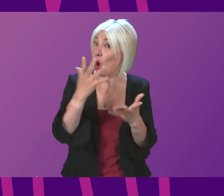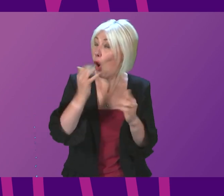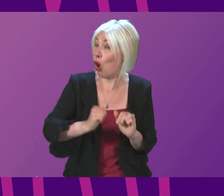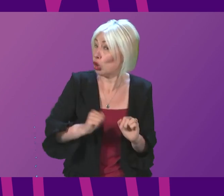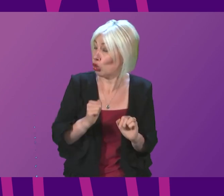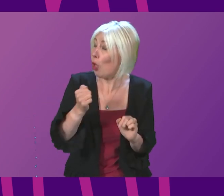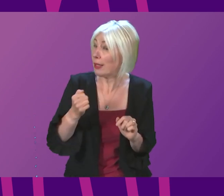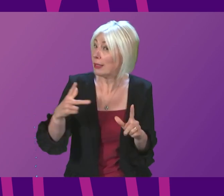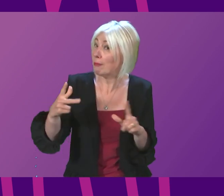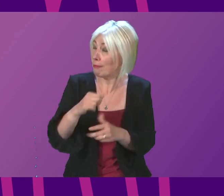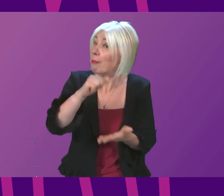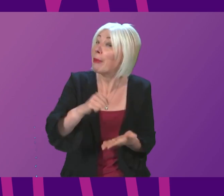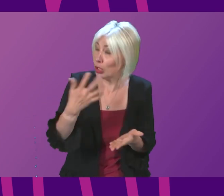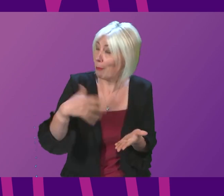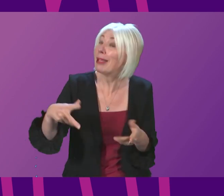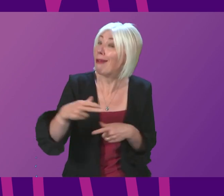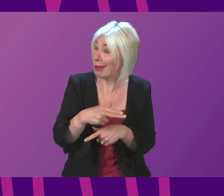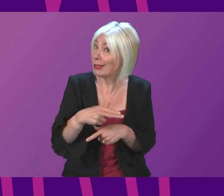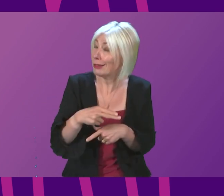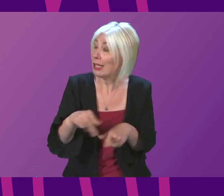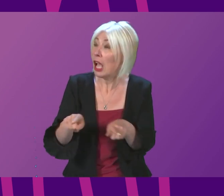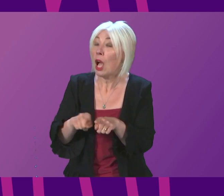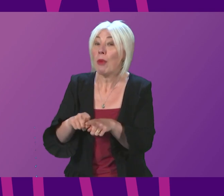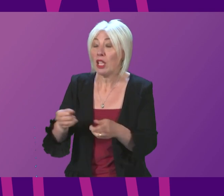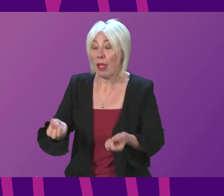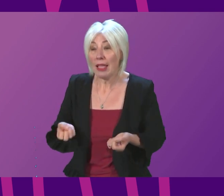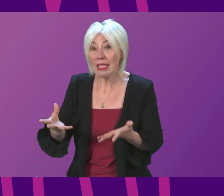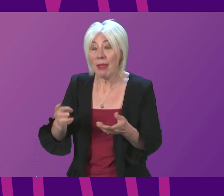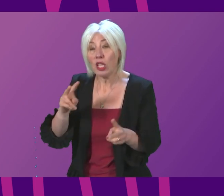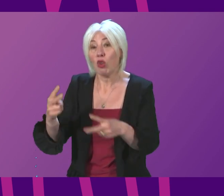power and the spending review makes it clear that there will be year-on-year cuts to come.